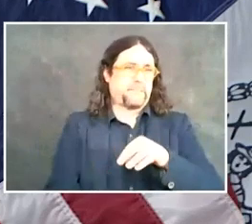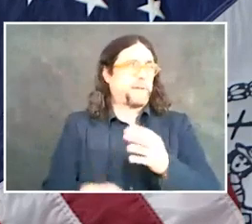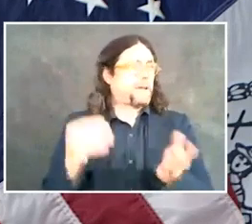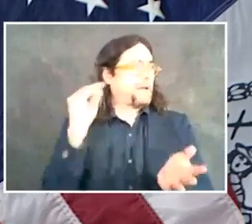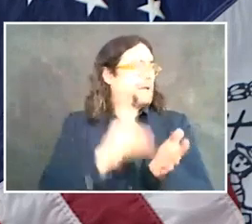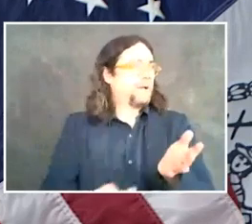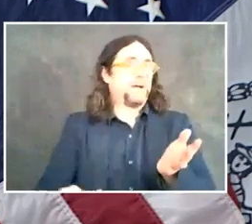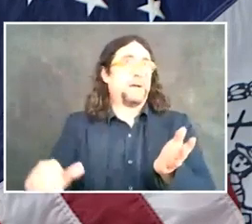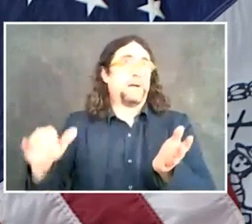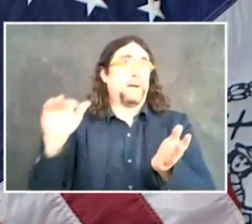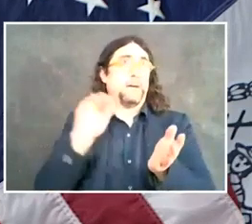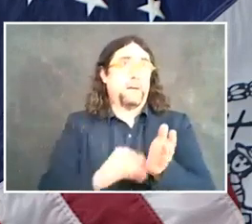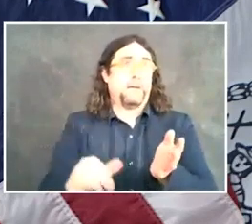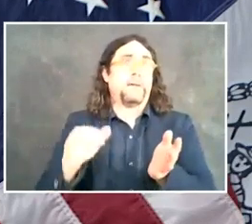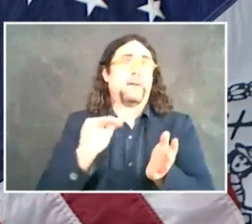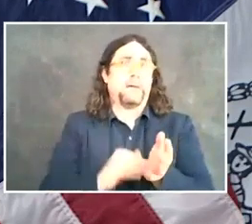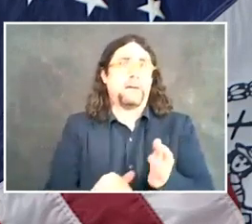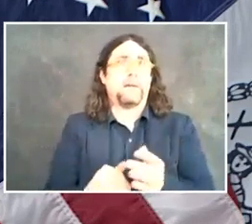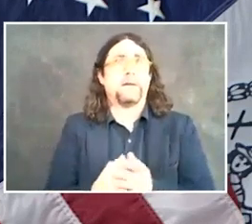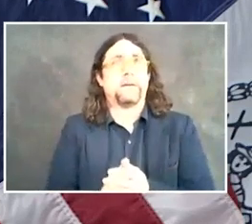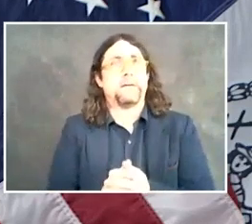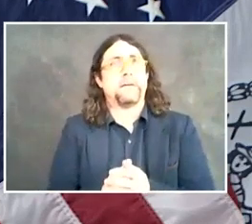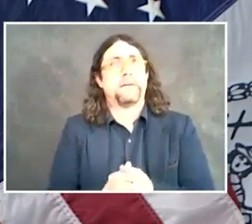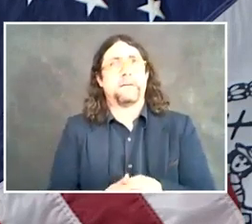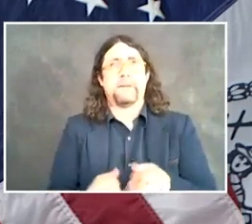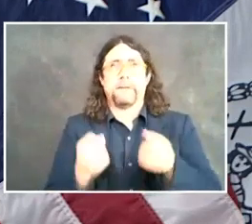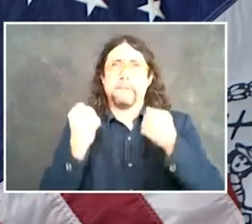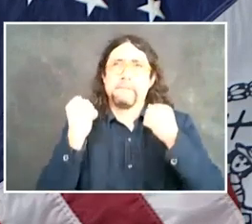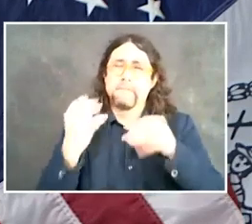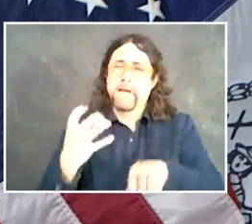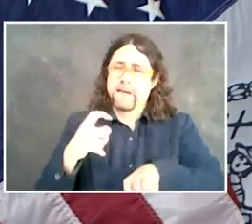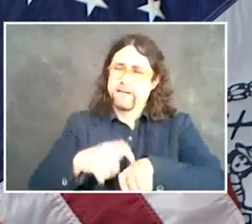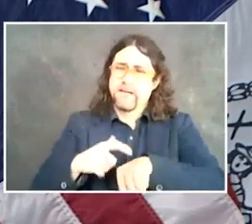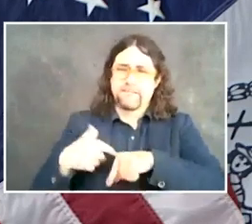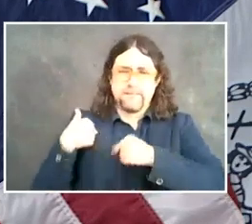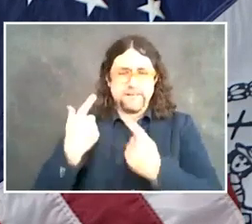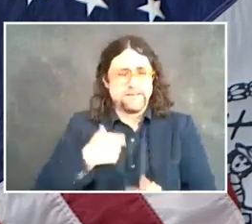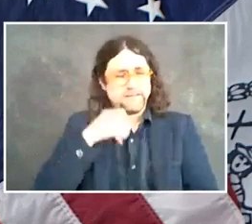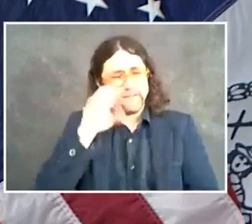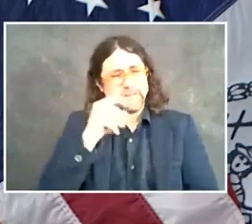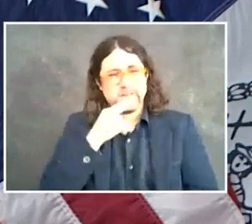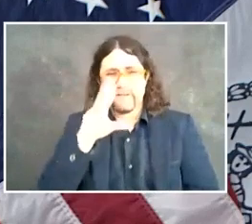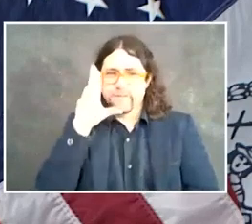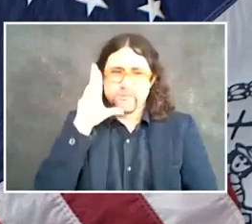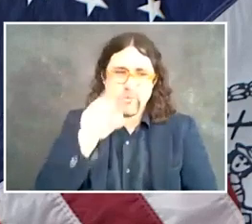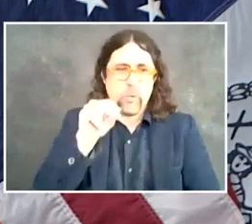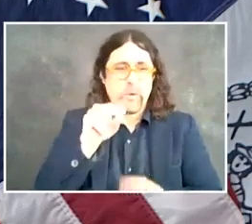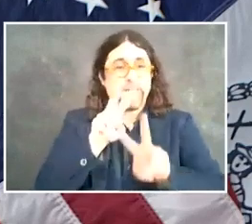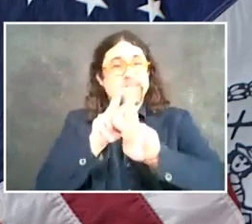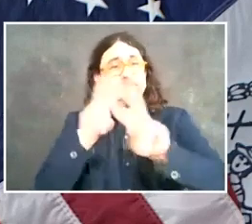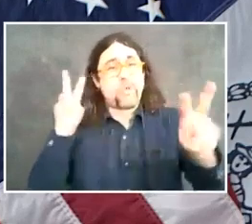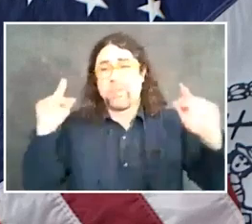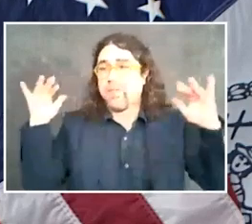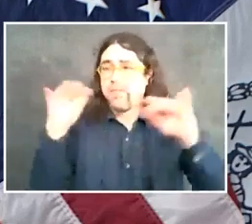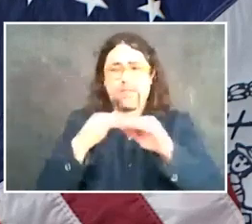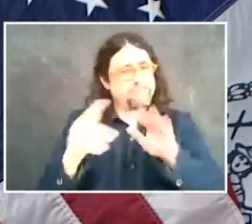WE HAVE TALKED ABOUT FUNERALS BEFORE. THAT'S WHY I'M SO ANGRY THAT WE